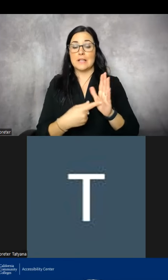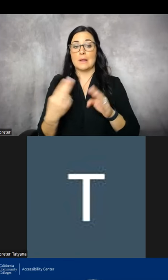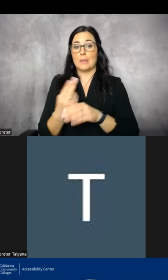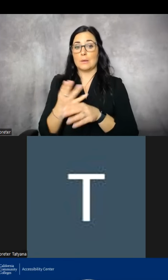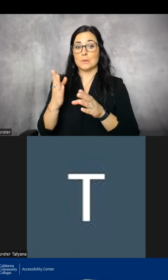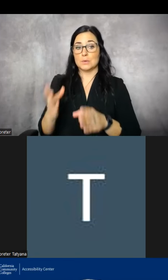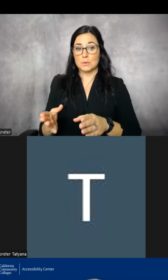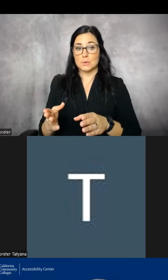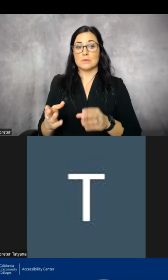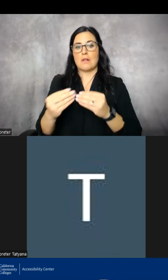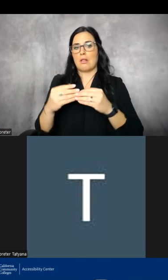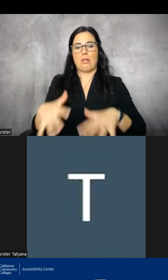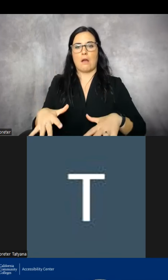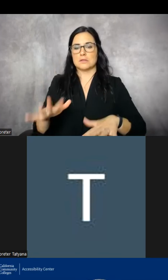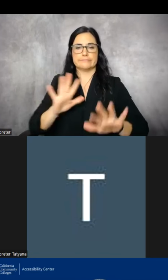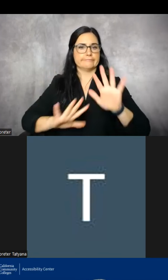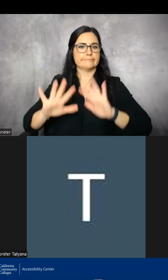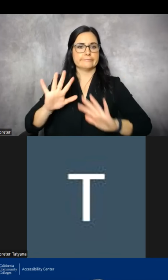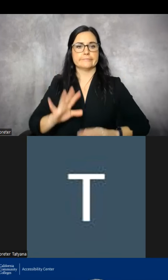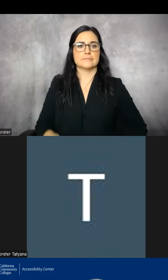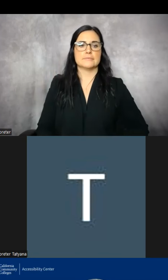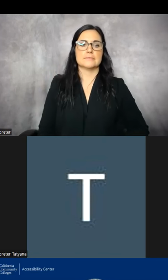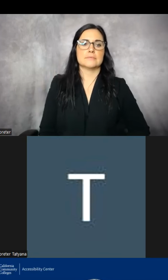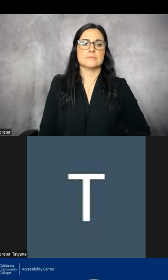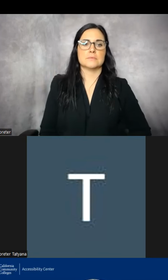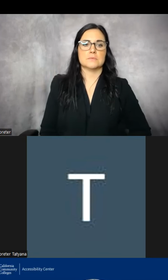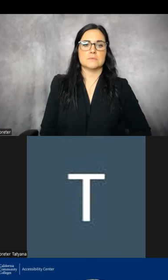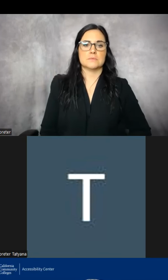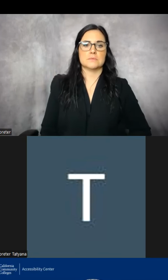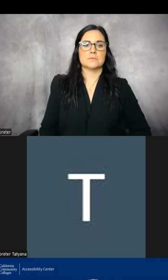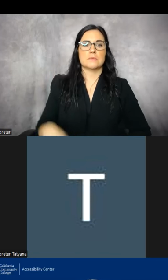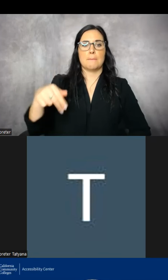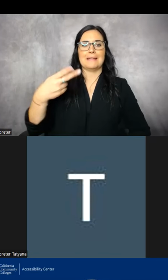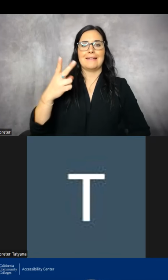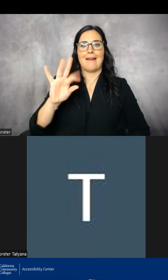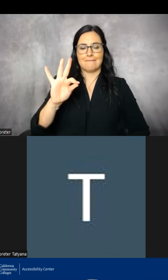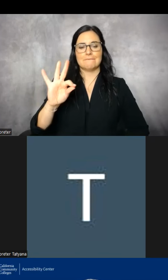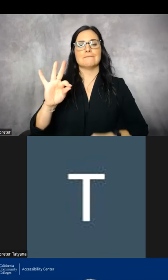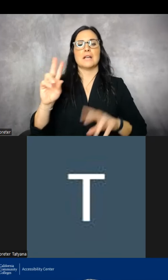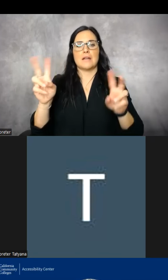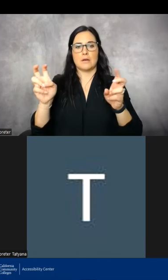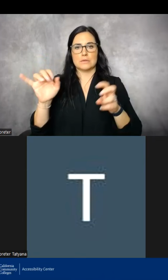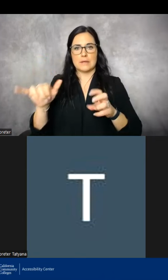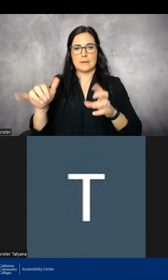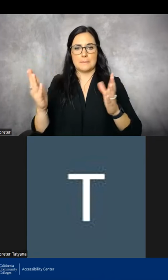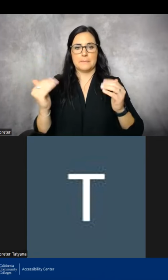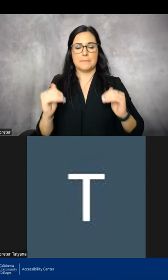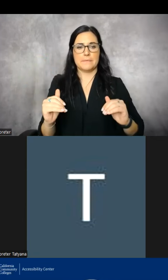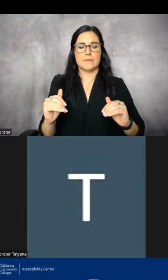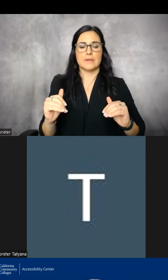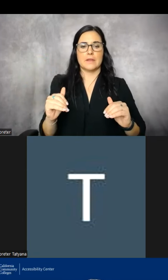That was about PDF titles and our PDF document.